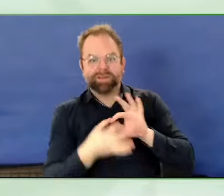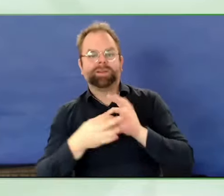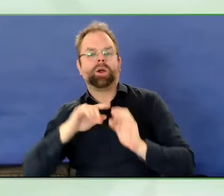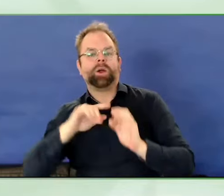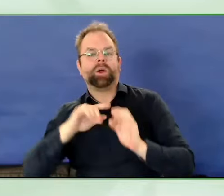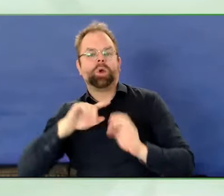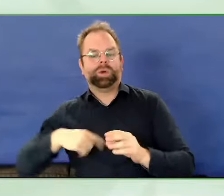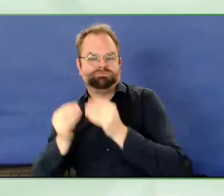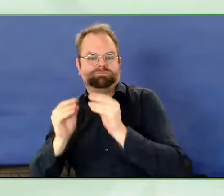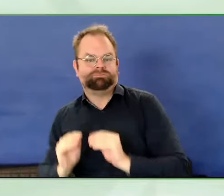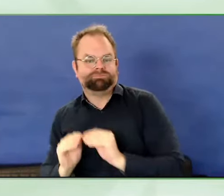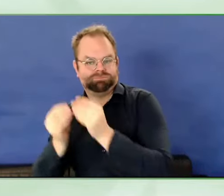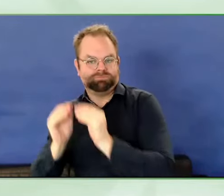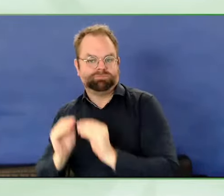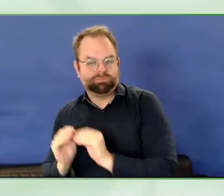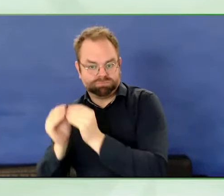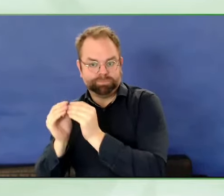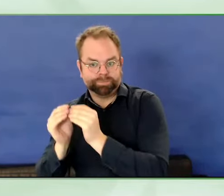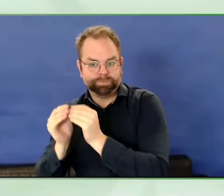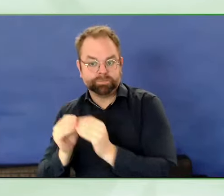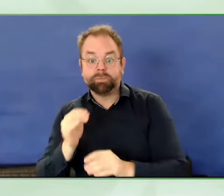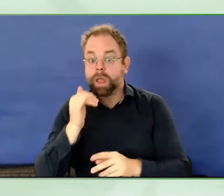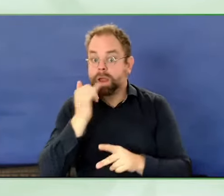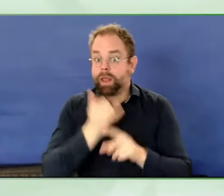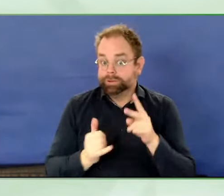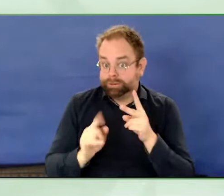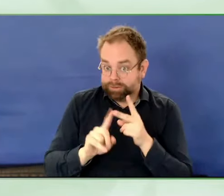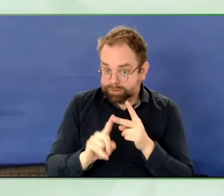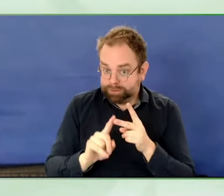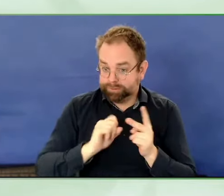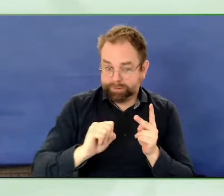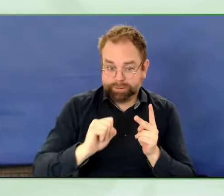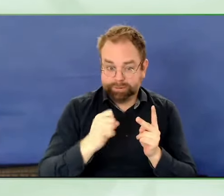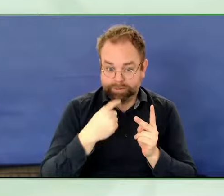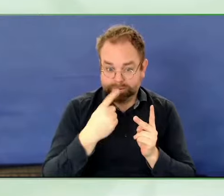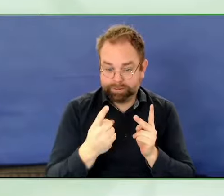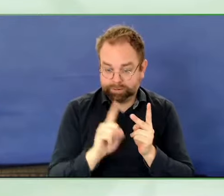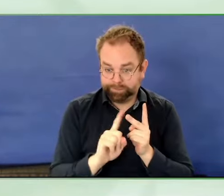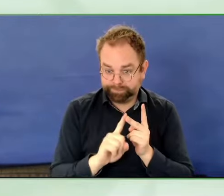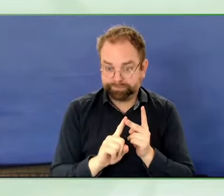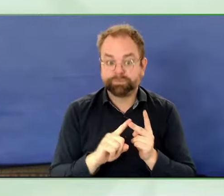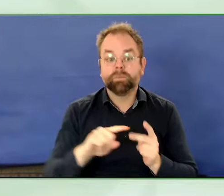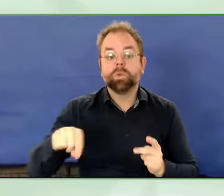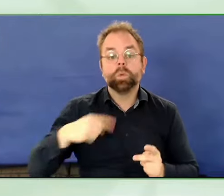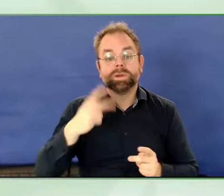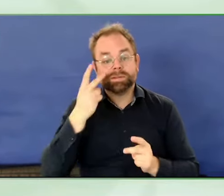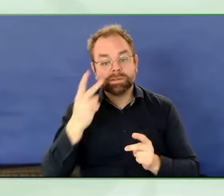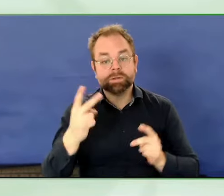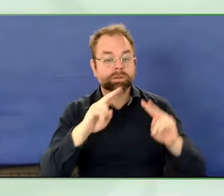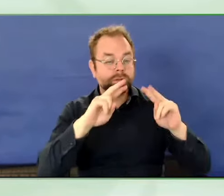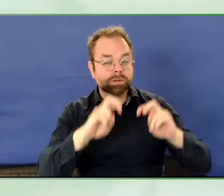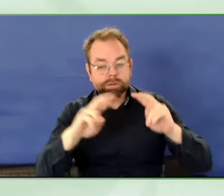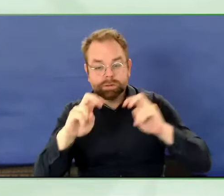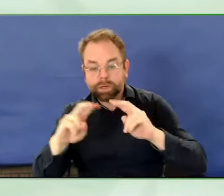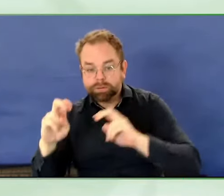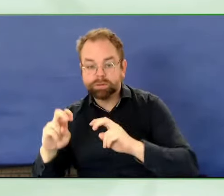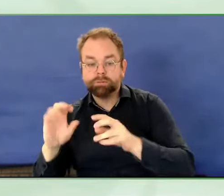are working with a few technologies, with artificial intelligence and ICT, where do